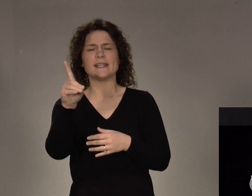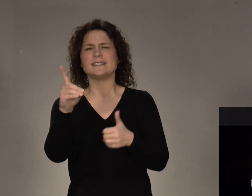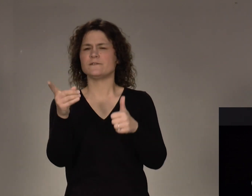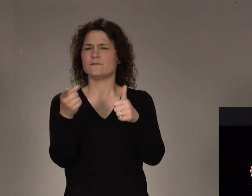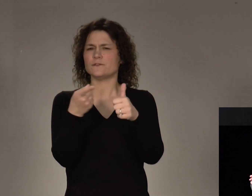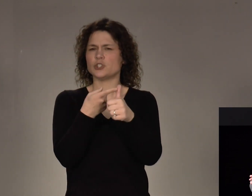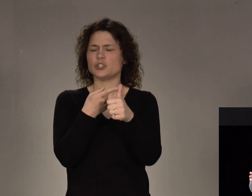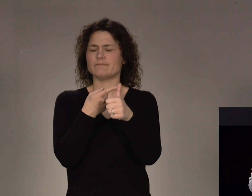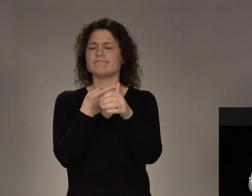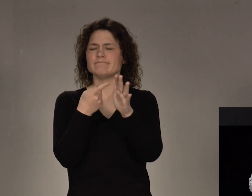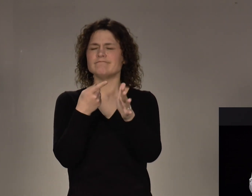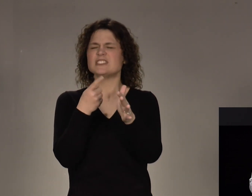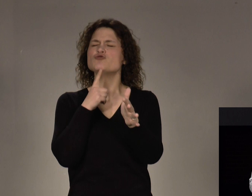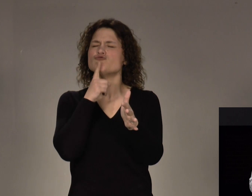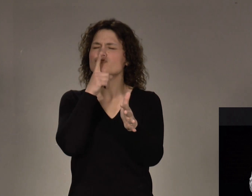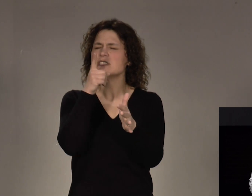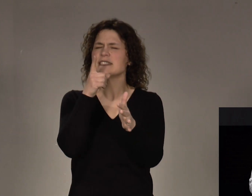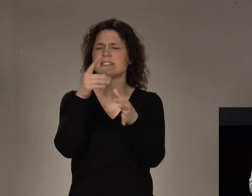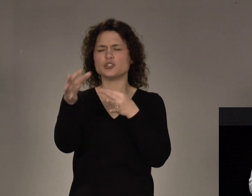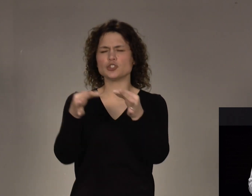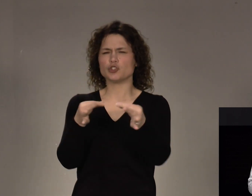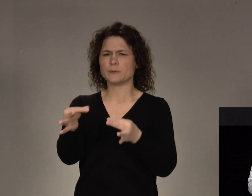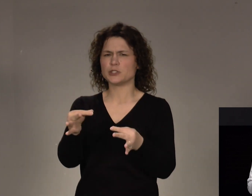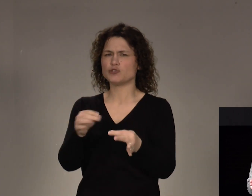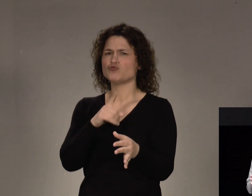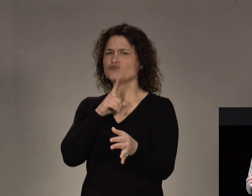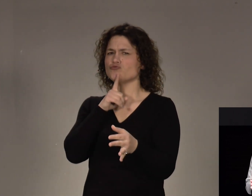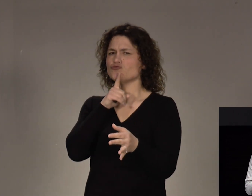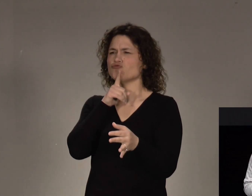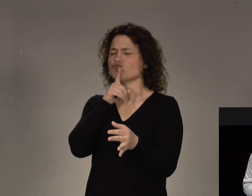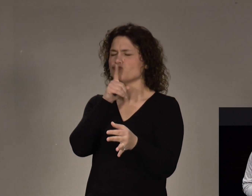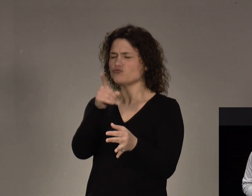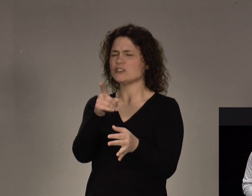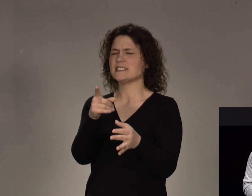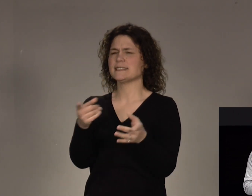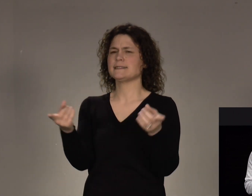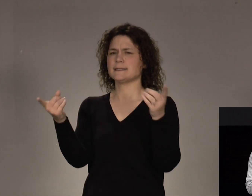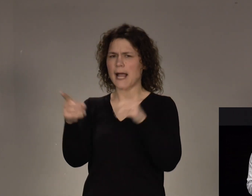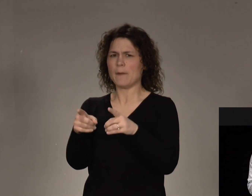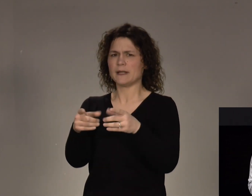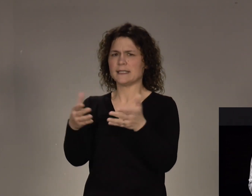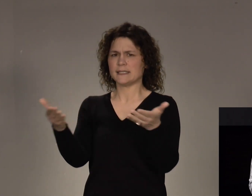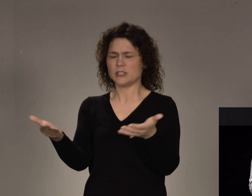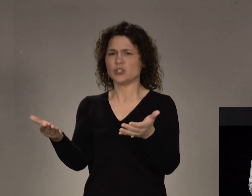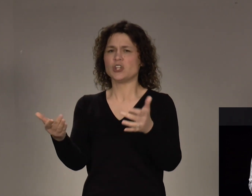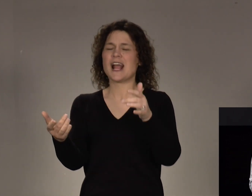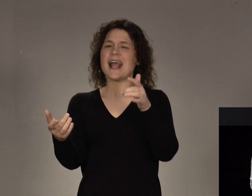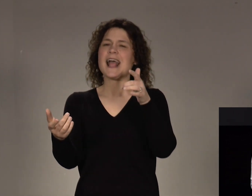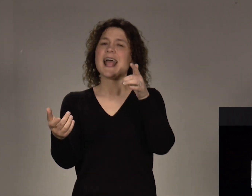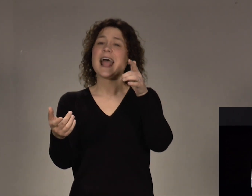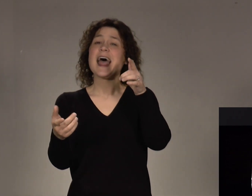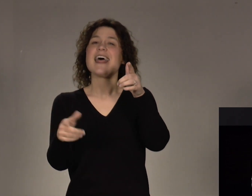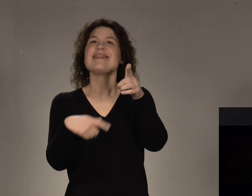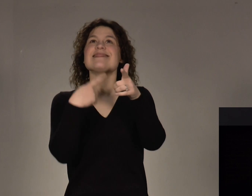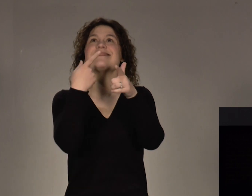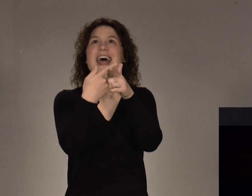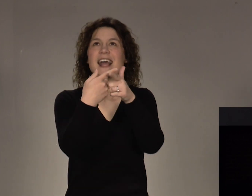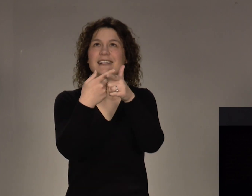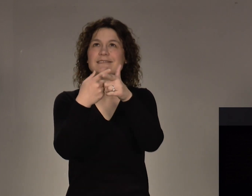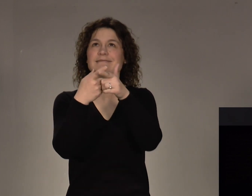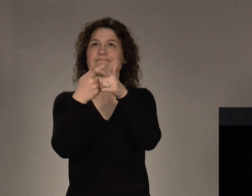DESCRIPTION OF REALITY-- a description of reality and then a DESTINY OF GLORY.